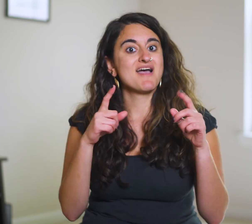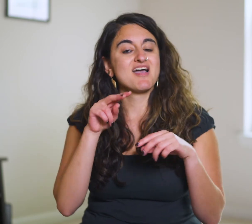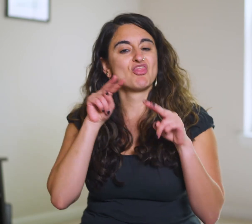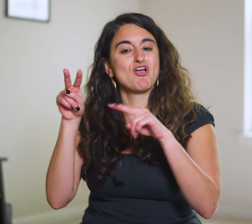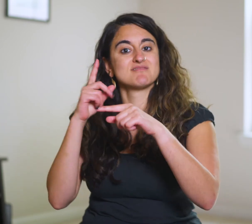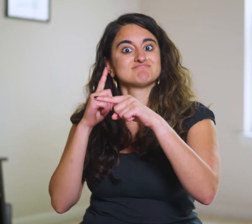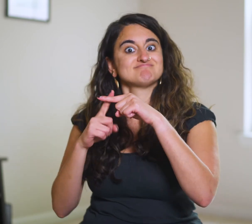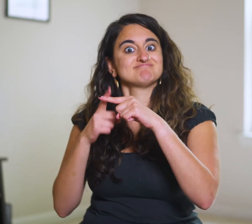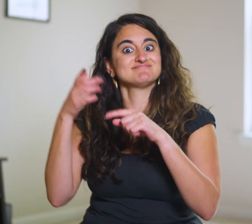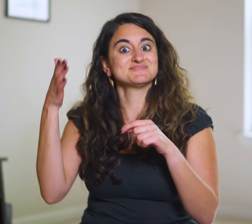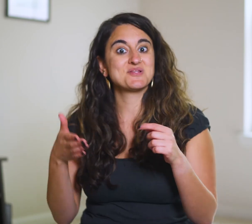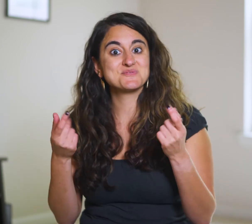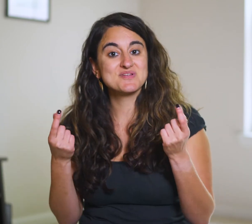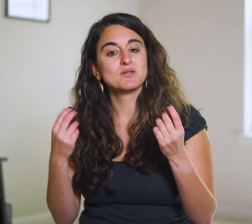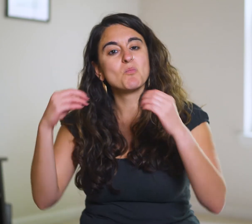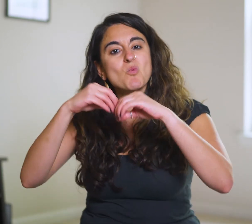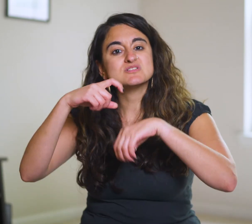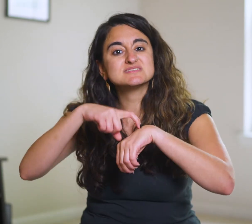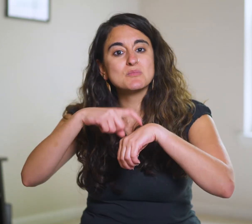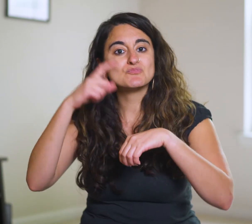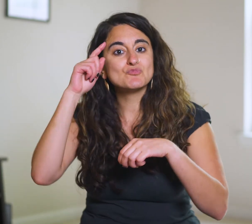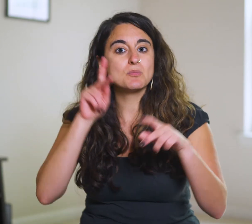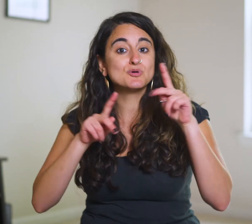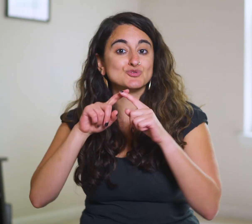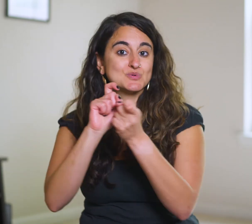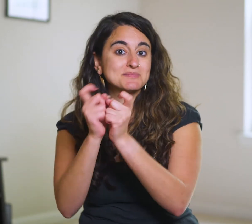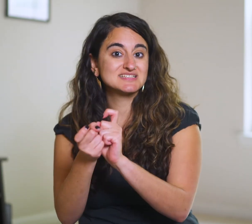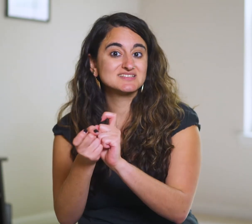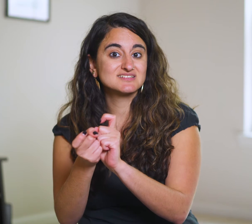on the upside, there is more time for people to repent.